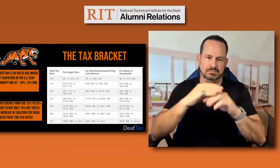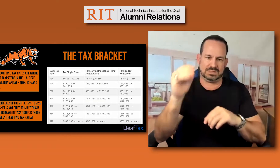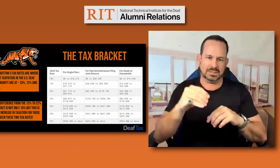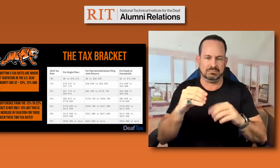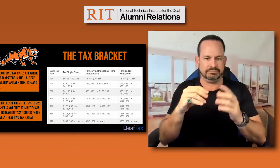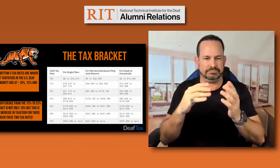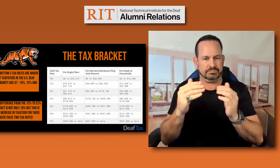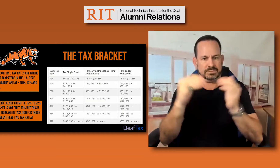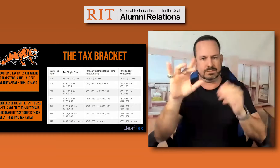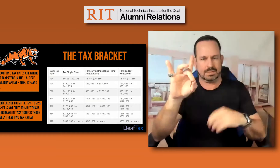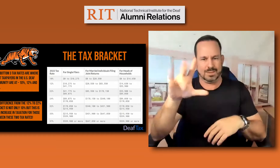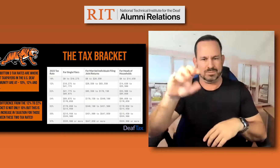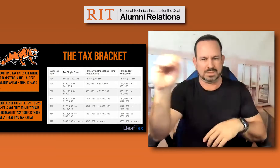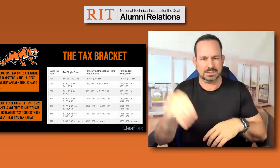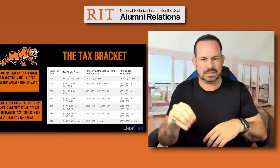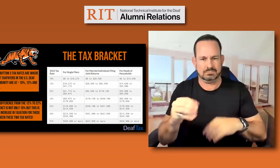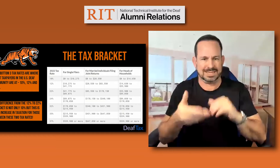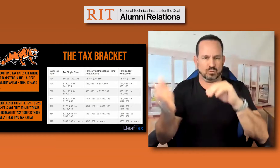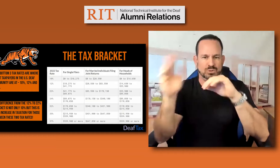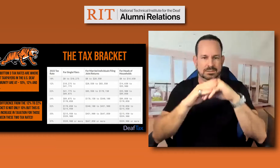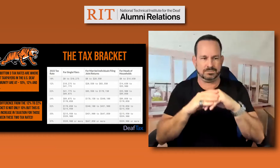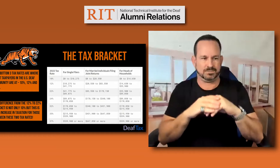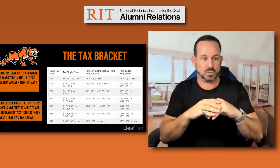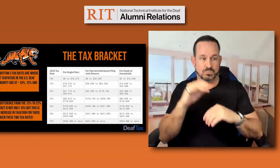can put you into the next bracket